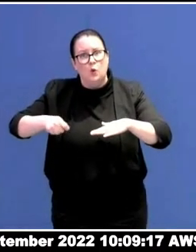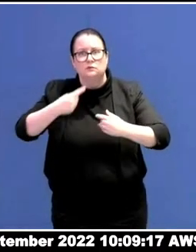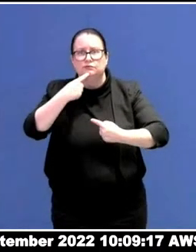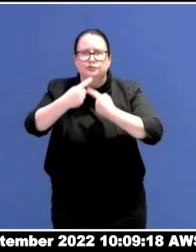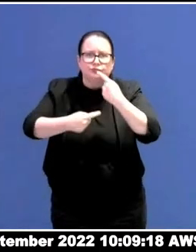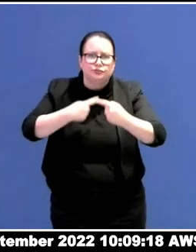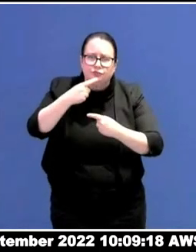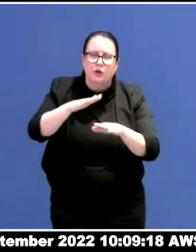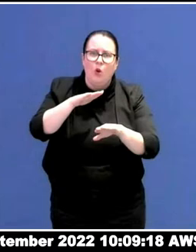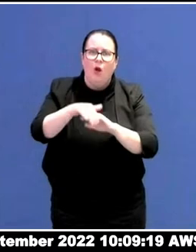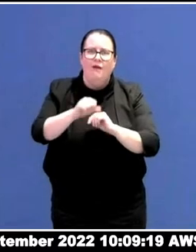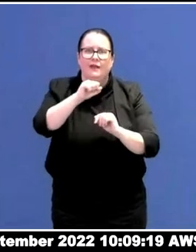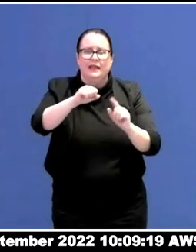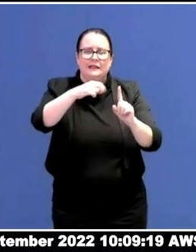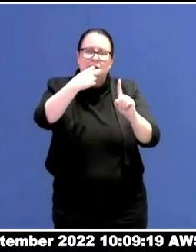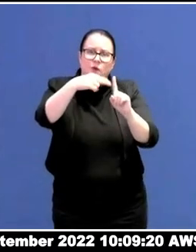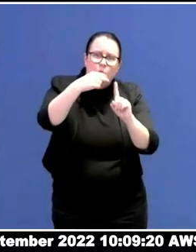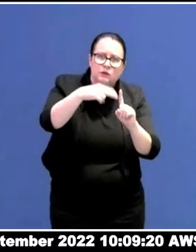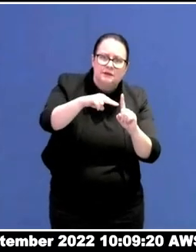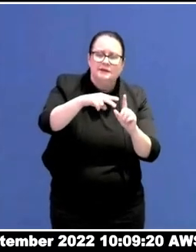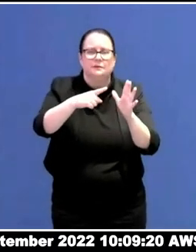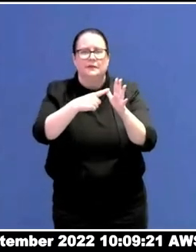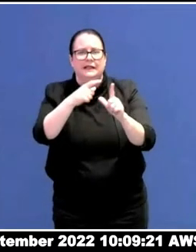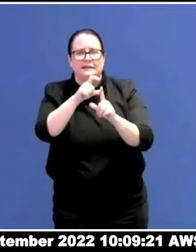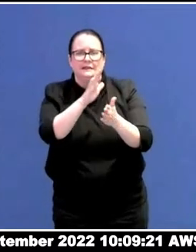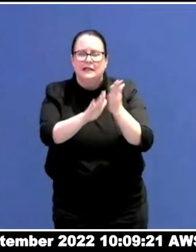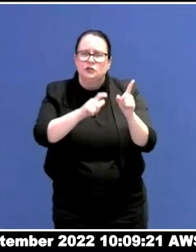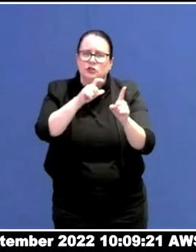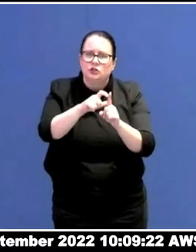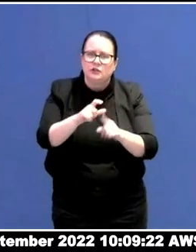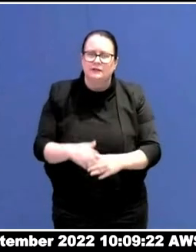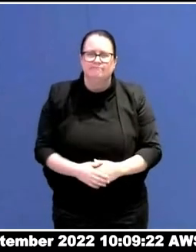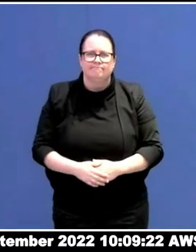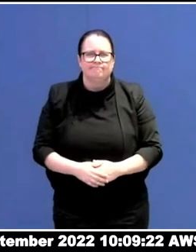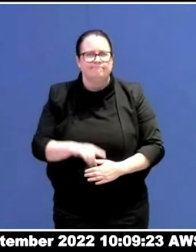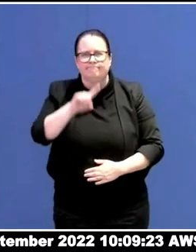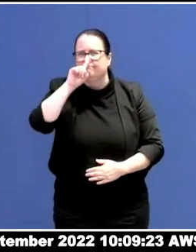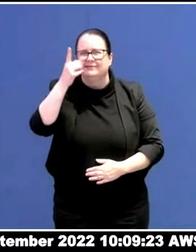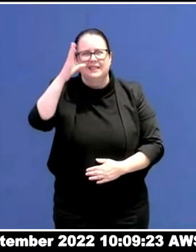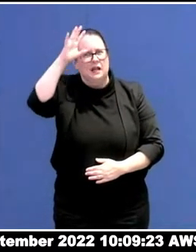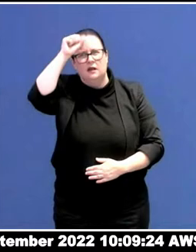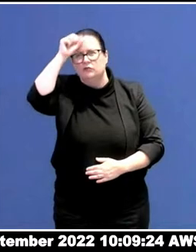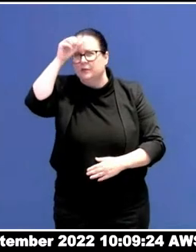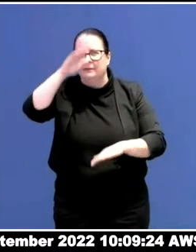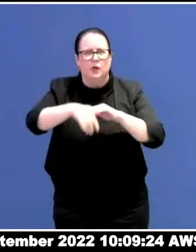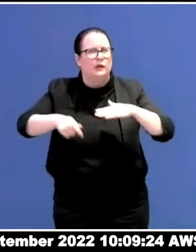and the diagnosis that he had received? I can't recall whether that came up at the time.